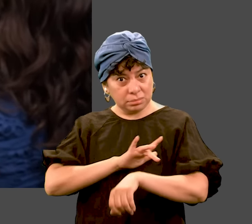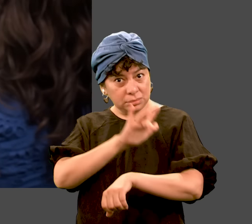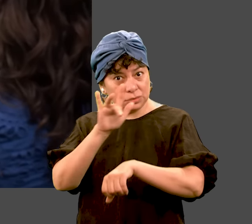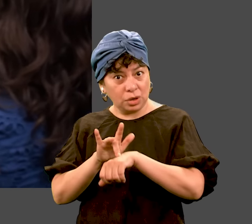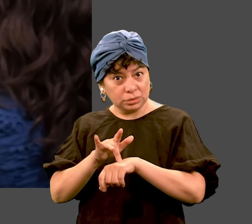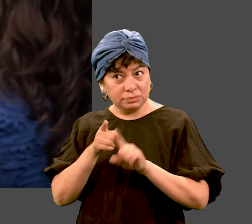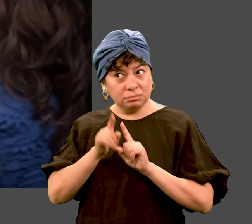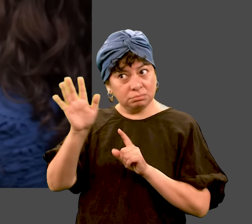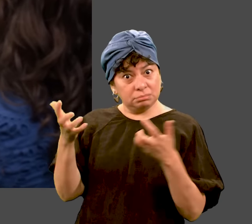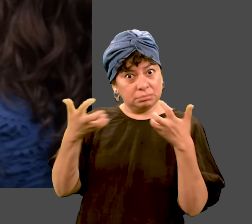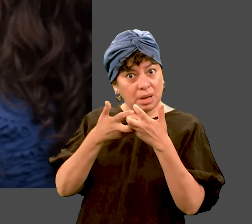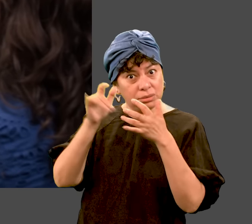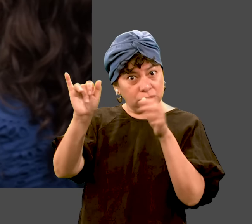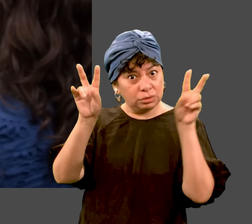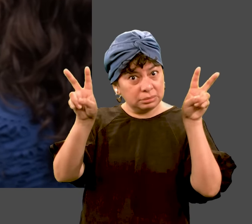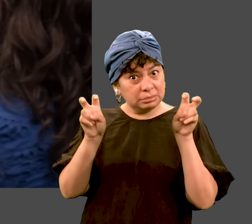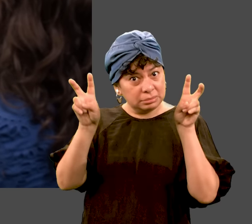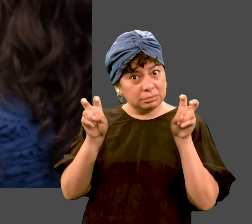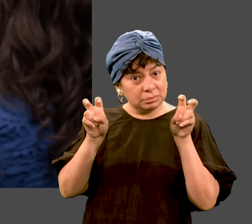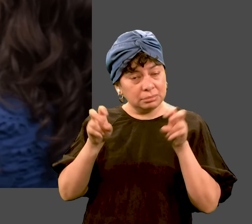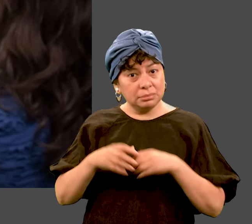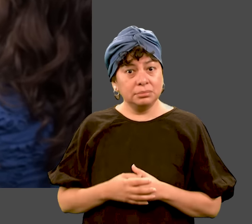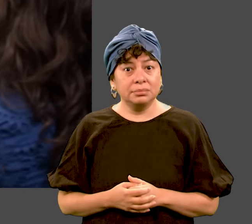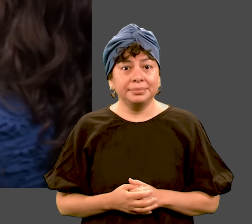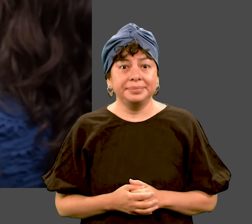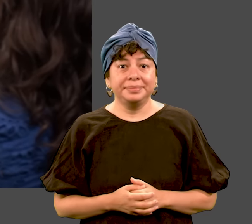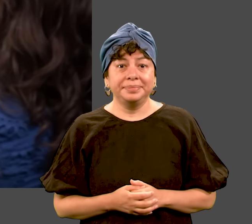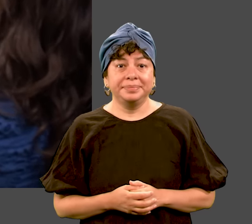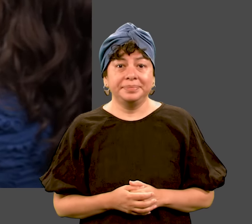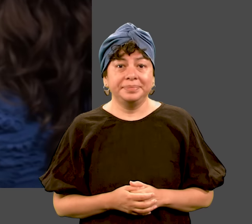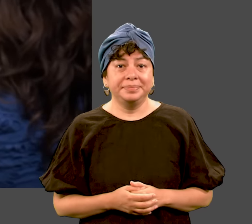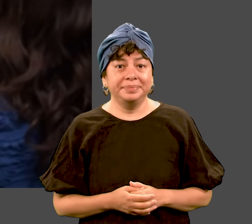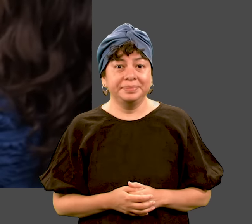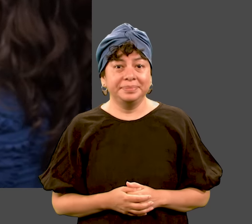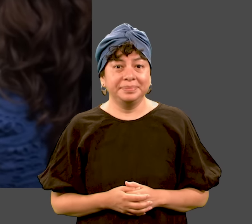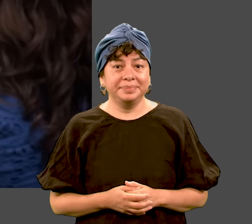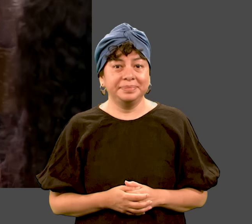the way that hearing people have that saying?